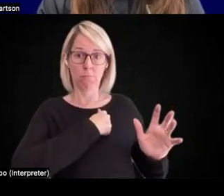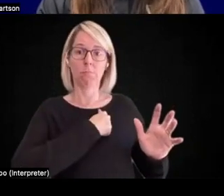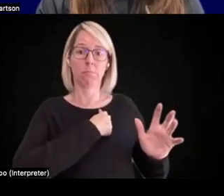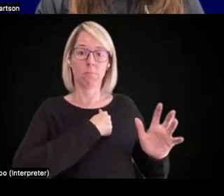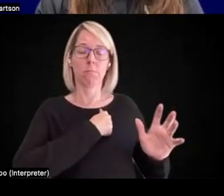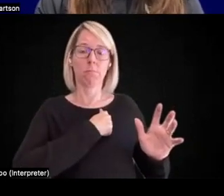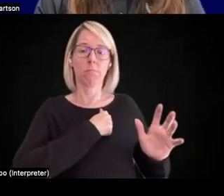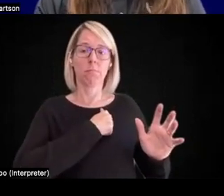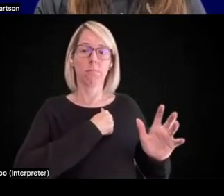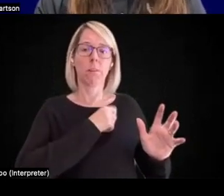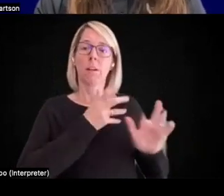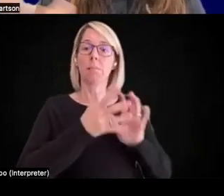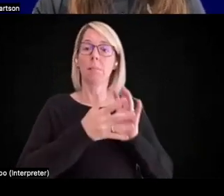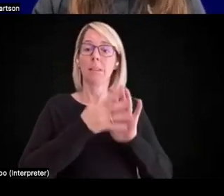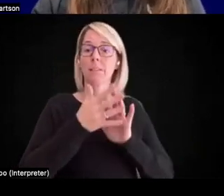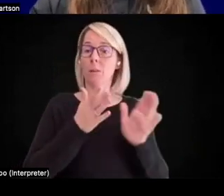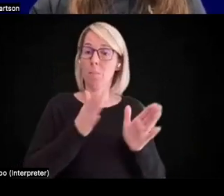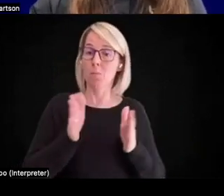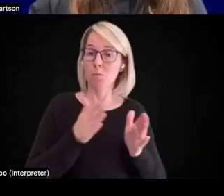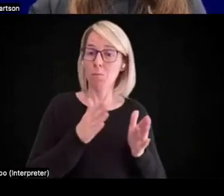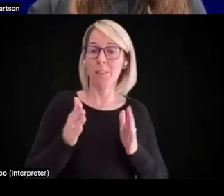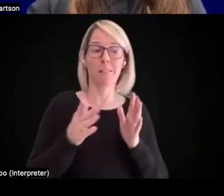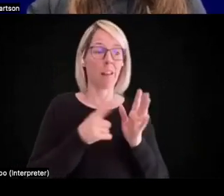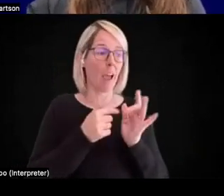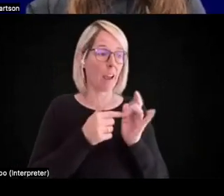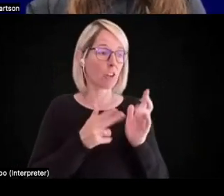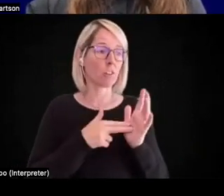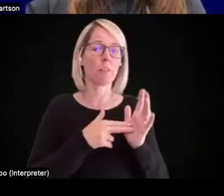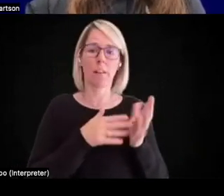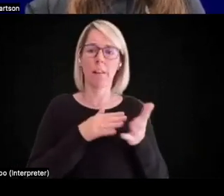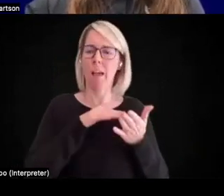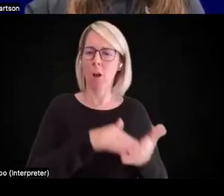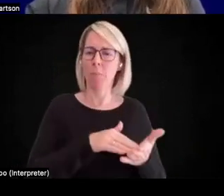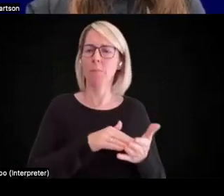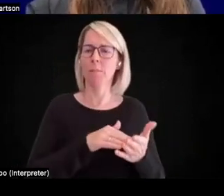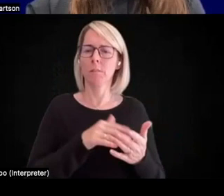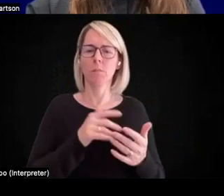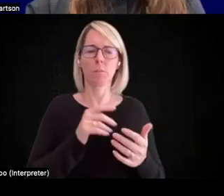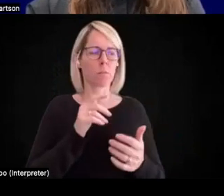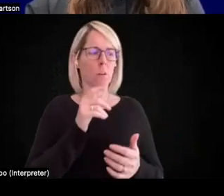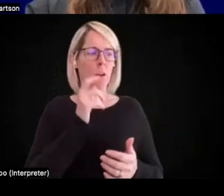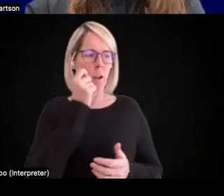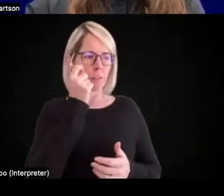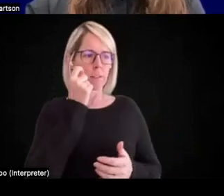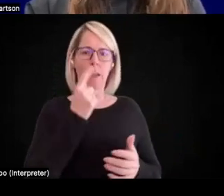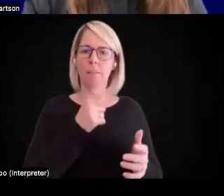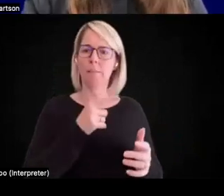actions and it helps establish the back and forth nature of social interaction and communication. It